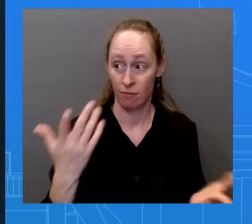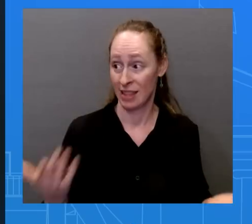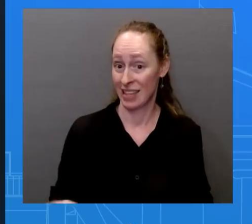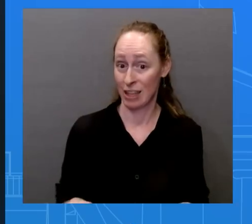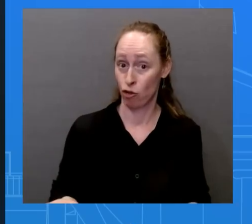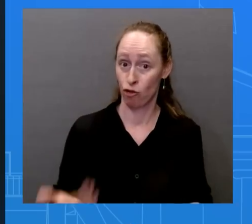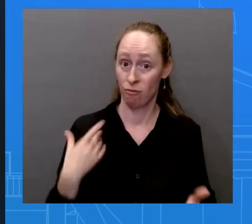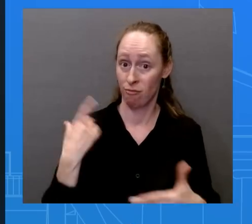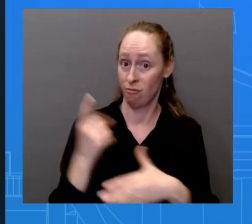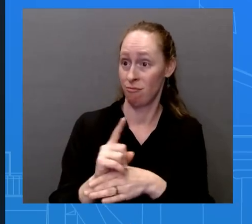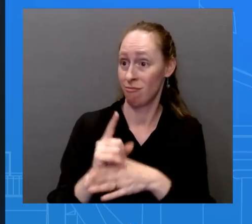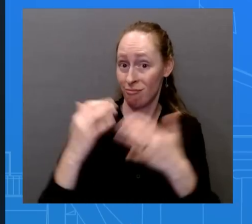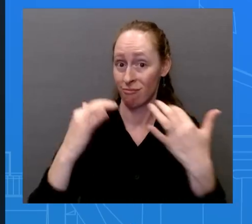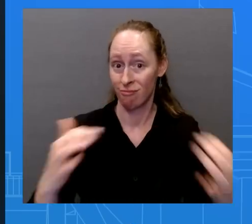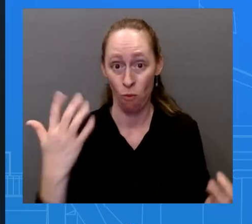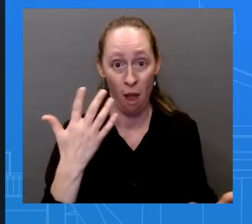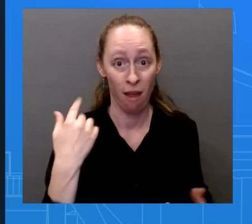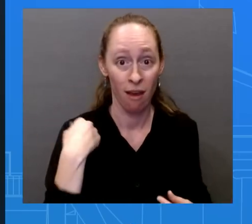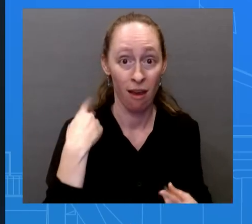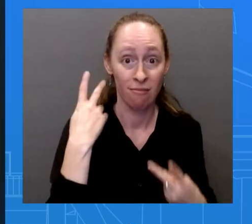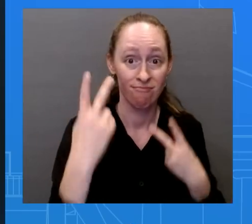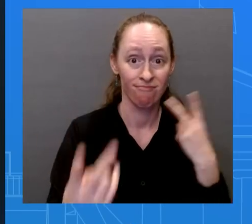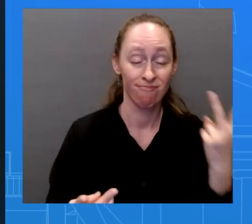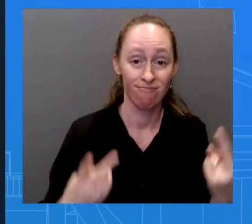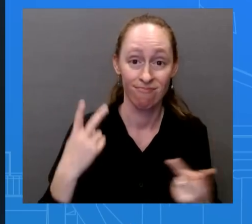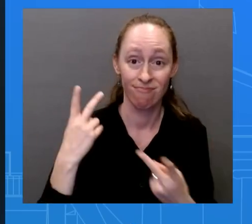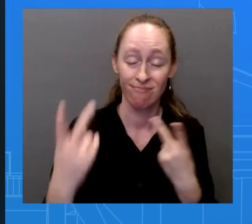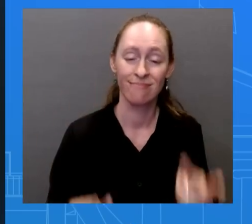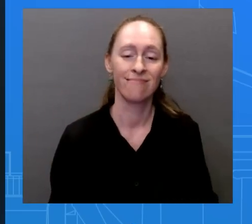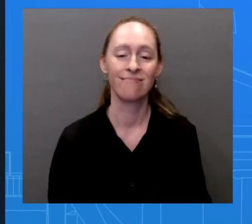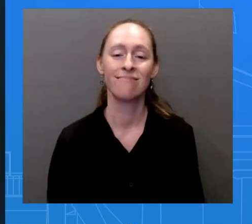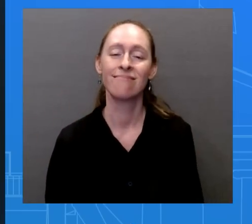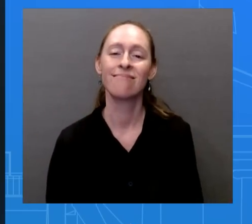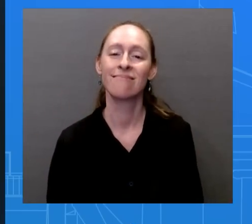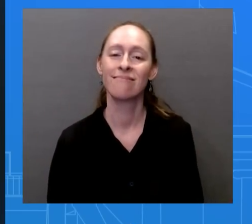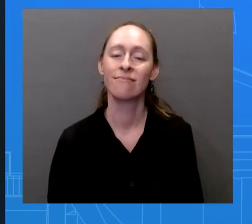their energy policies with Russia. Look, I'm not going to get ahead of this.